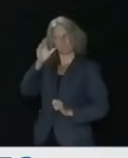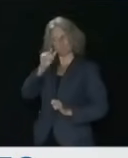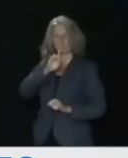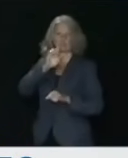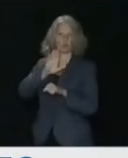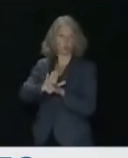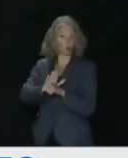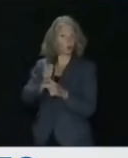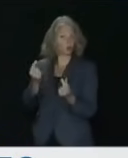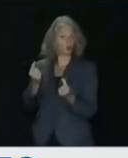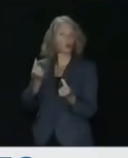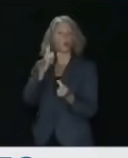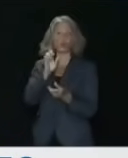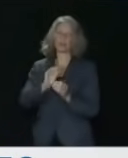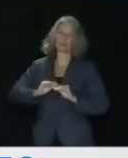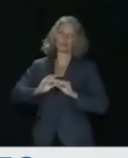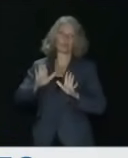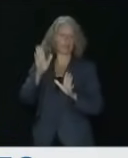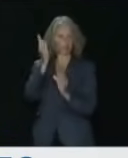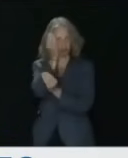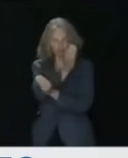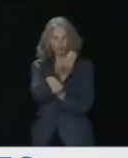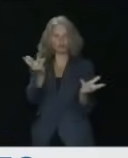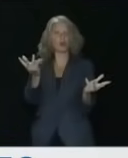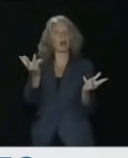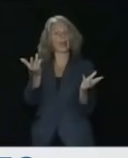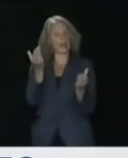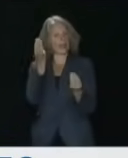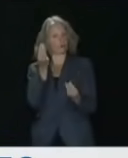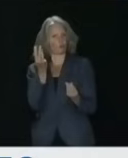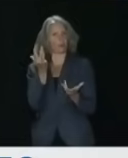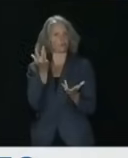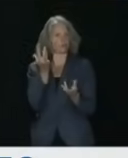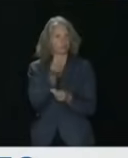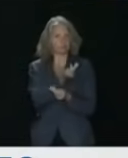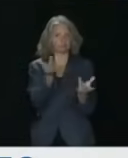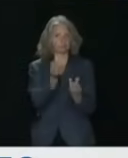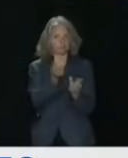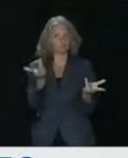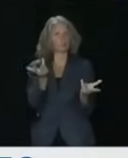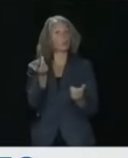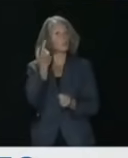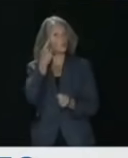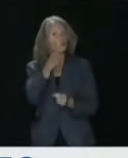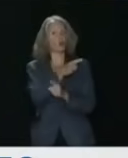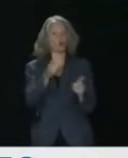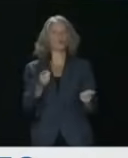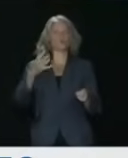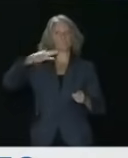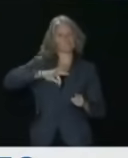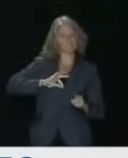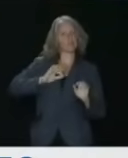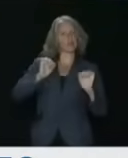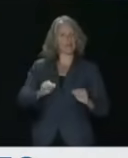IN CANADA. AS THE SCIENCE EVOLVE WE ARE